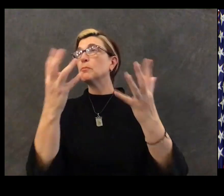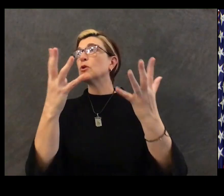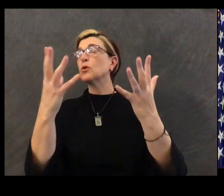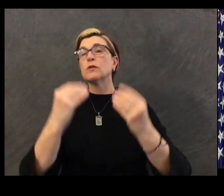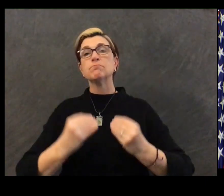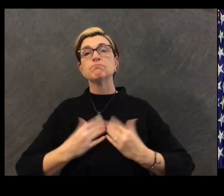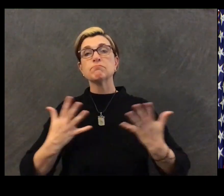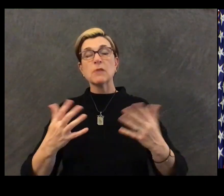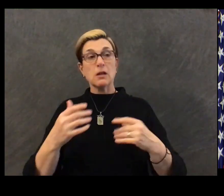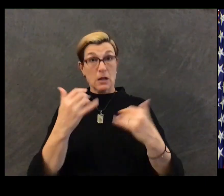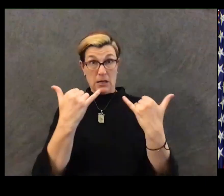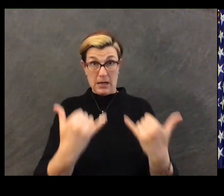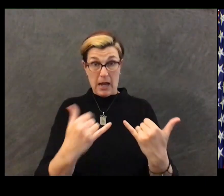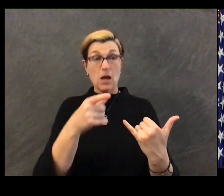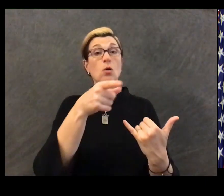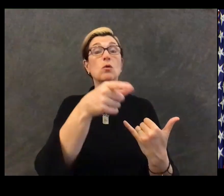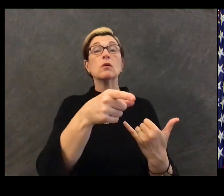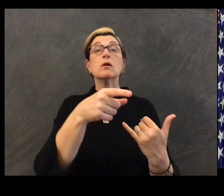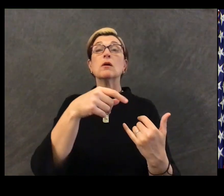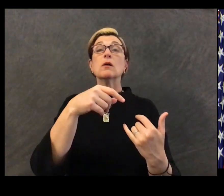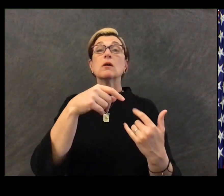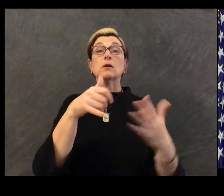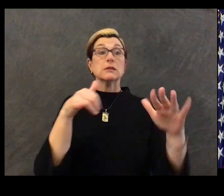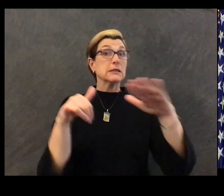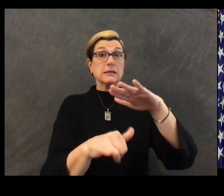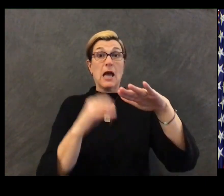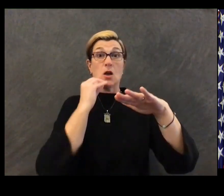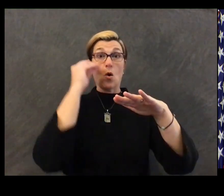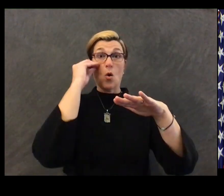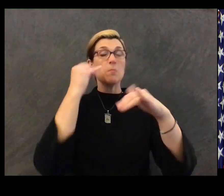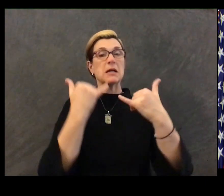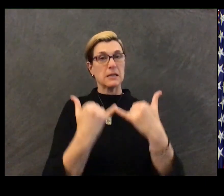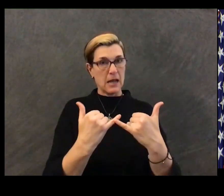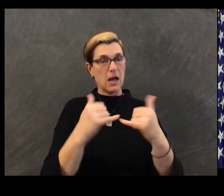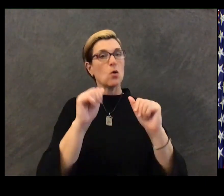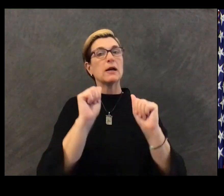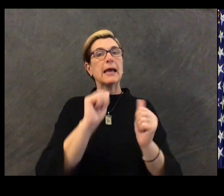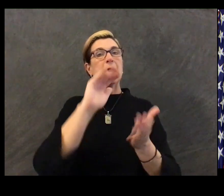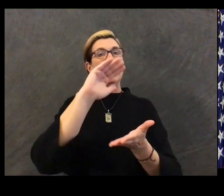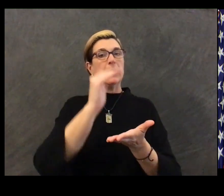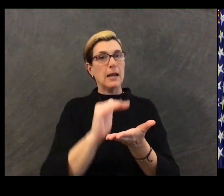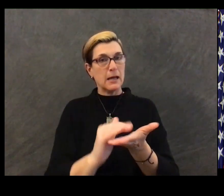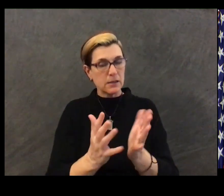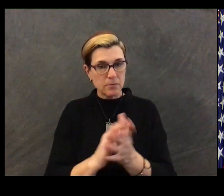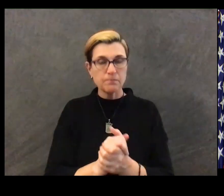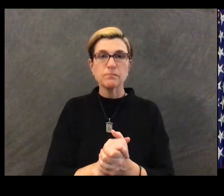vigilance and continue practicing social distancing I encourage governor's to